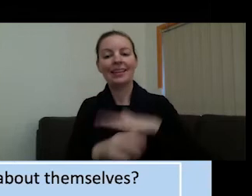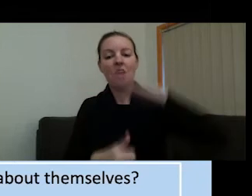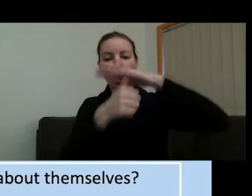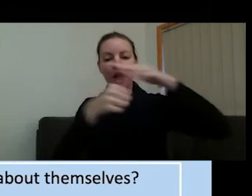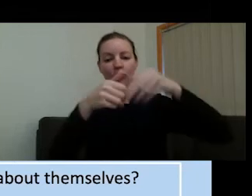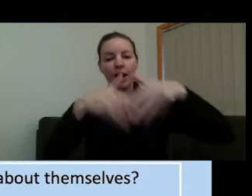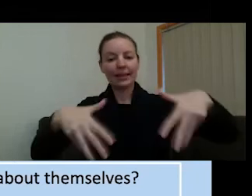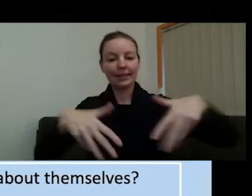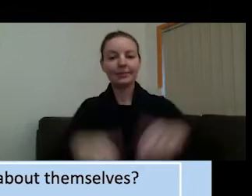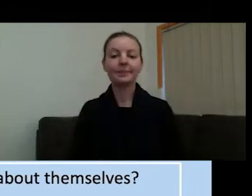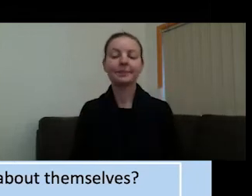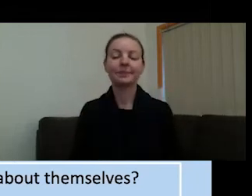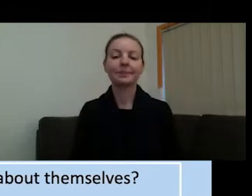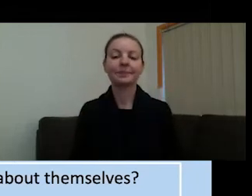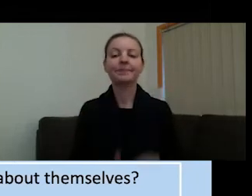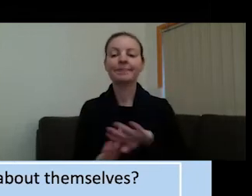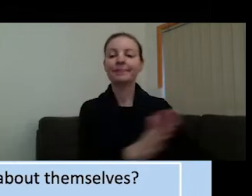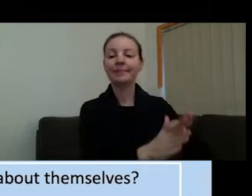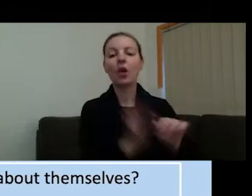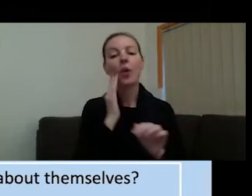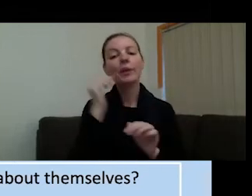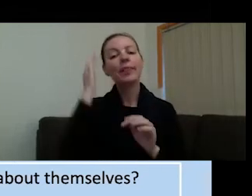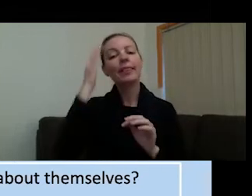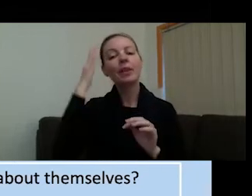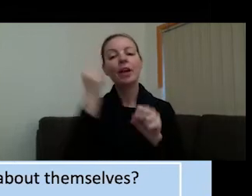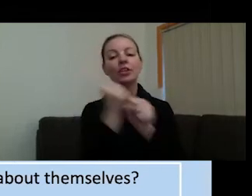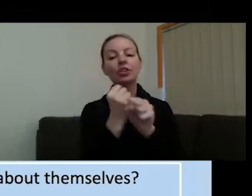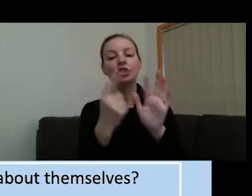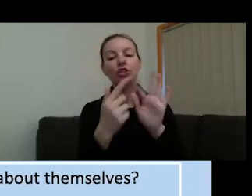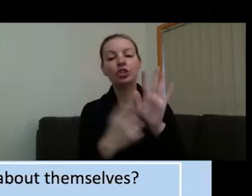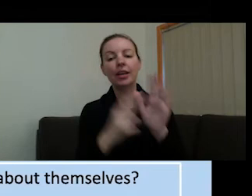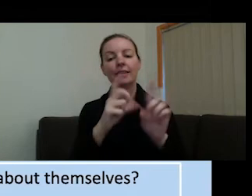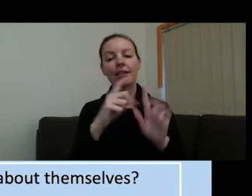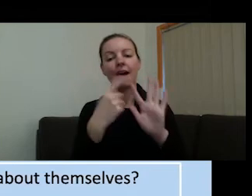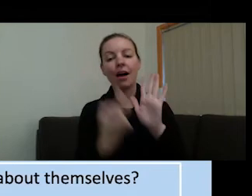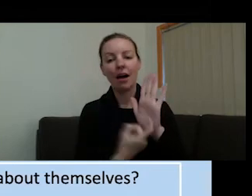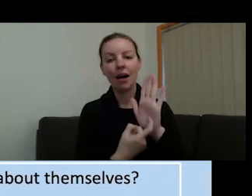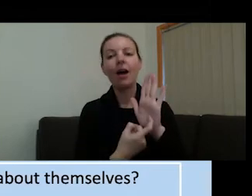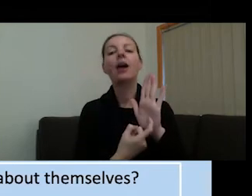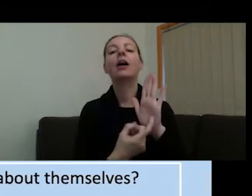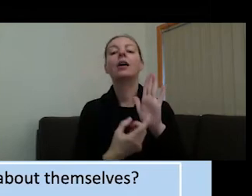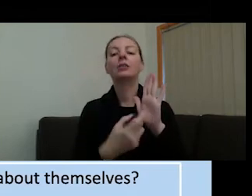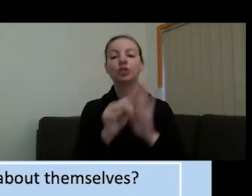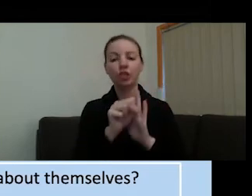and gendered hierarchies in organisations. I guess I often think about - yeah, money.